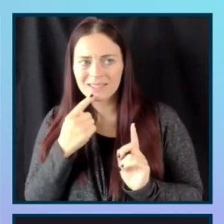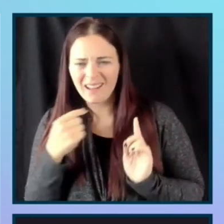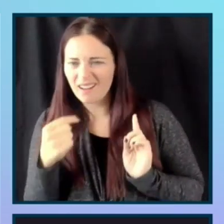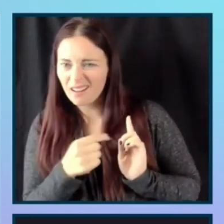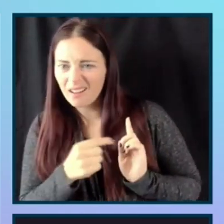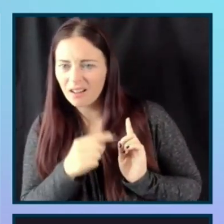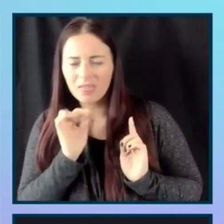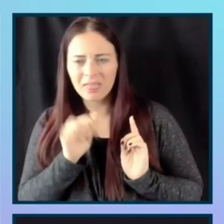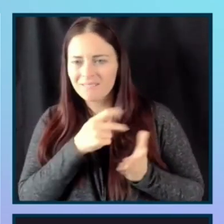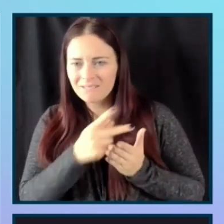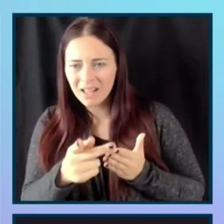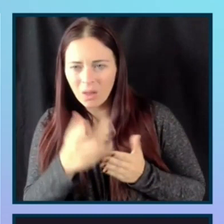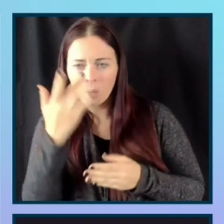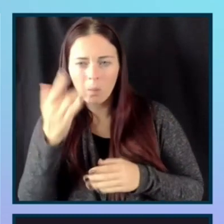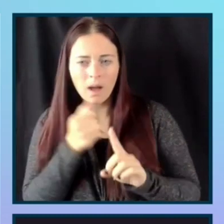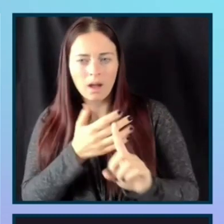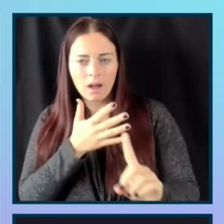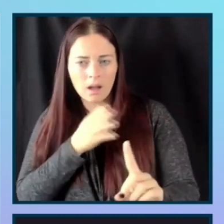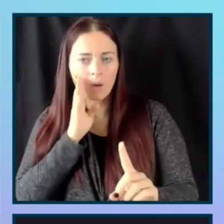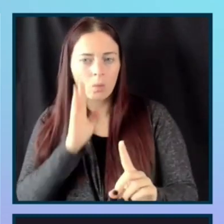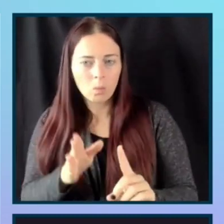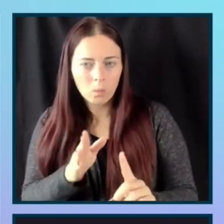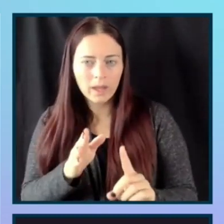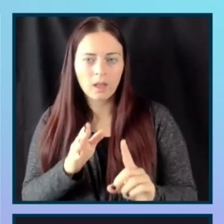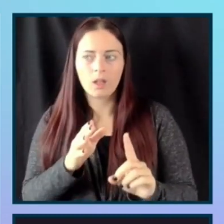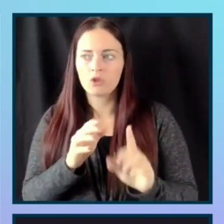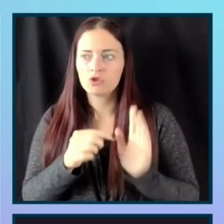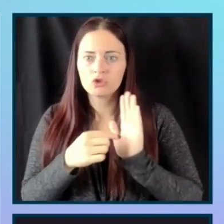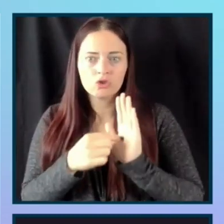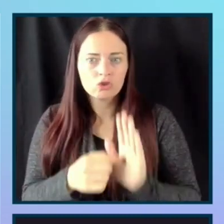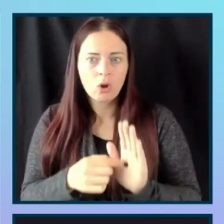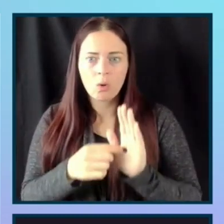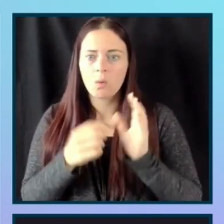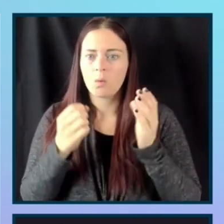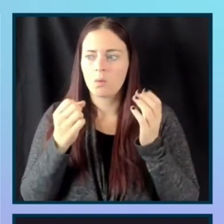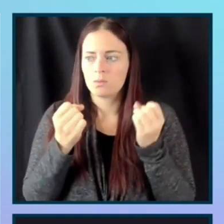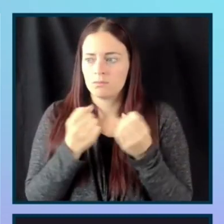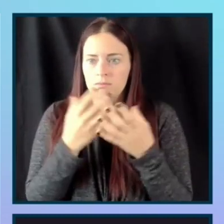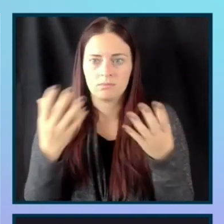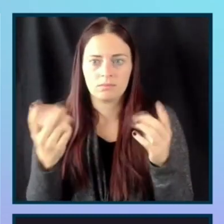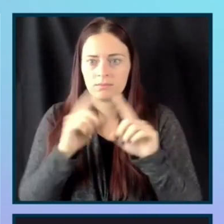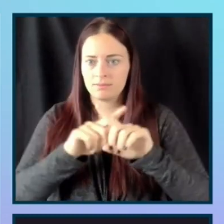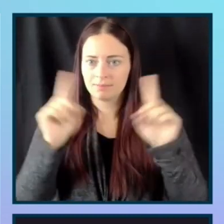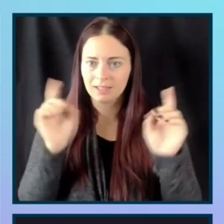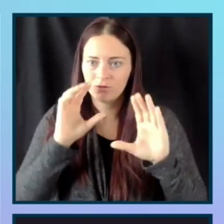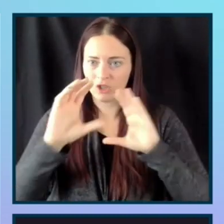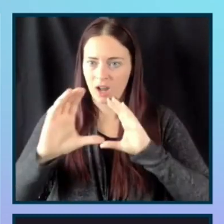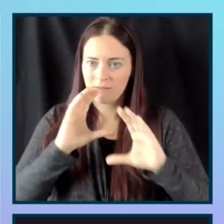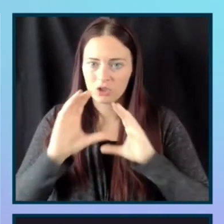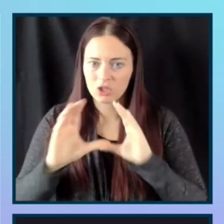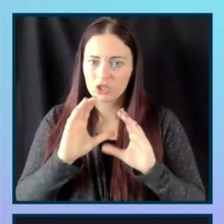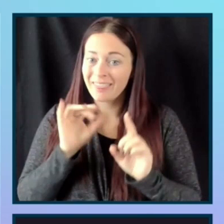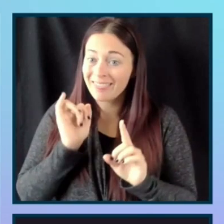will bring up a whole new level of conversation you may not have considered. And all this is valid data, all this is important for you